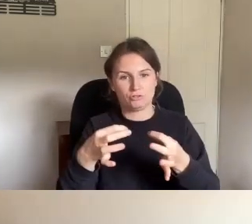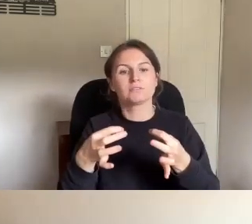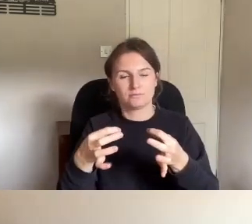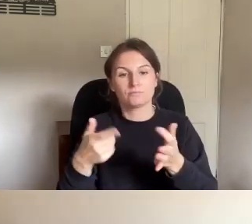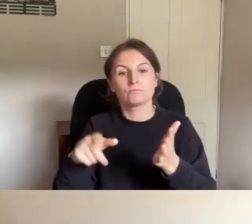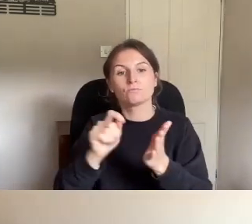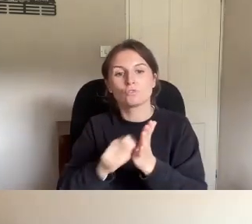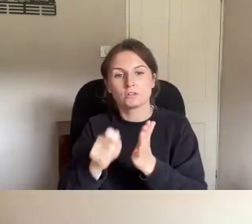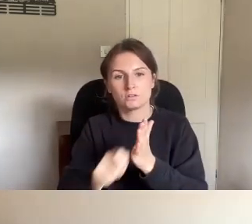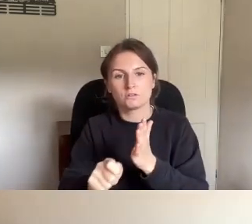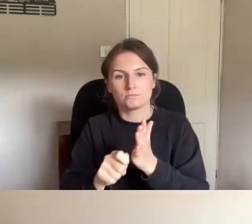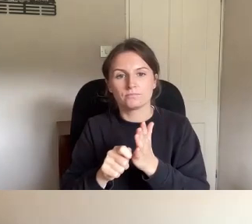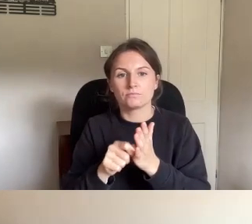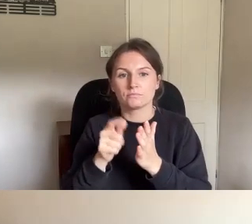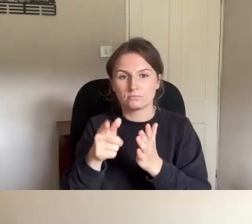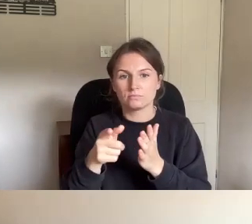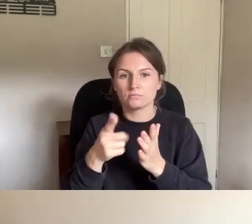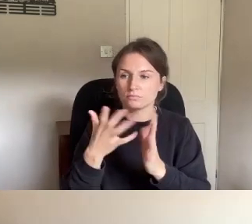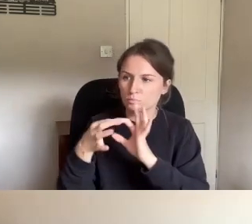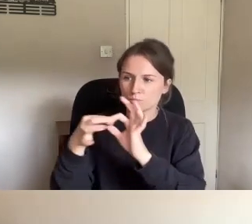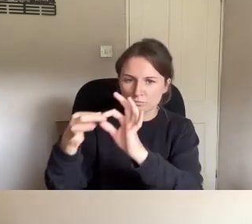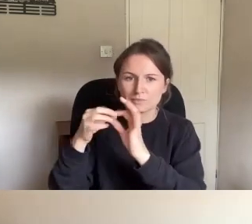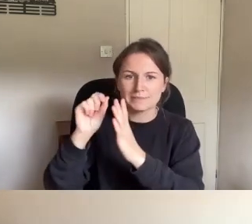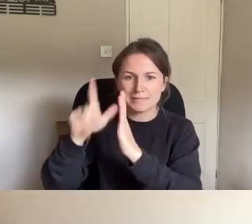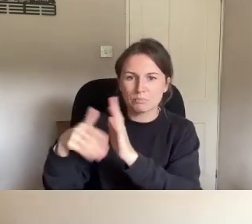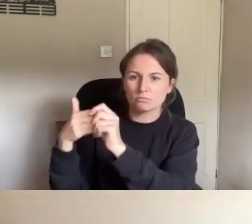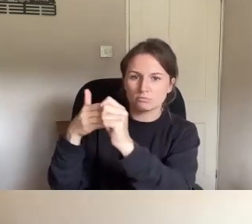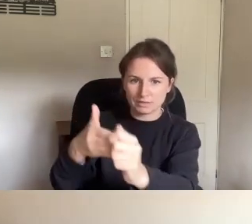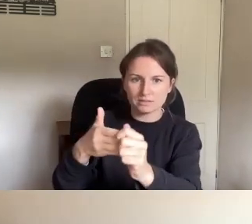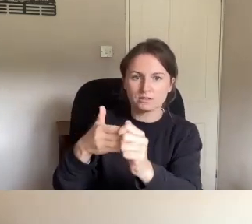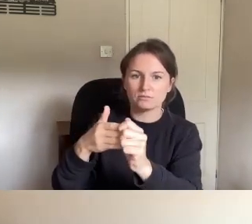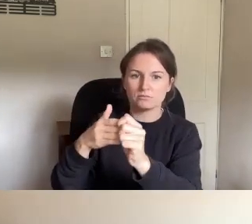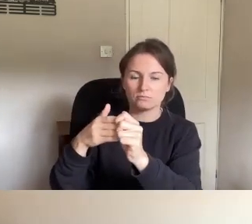cultural organizations. His passion is really about ensuring disabled people